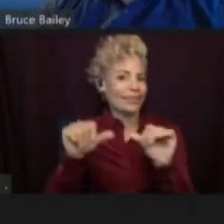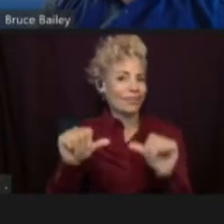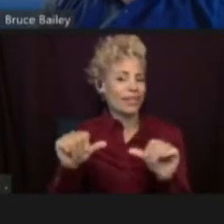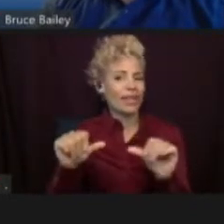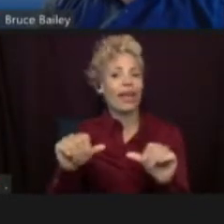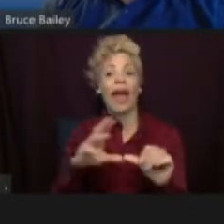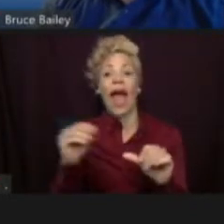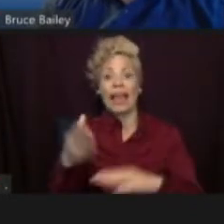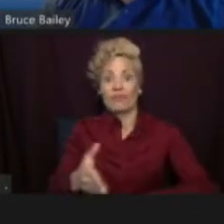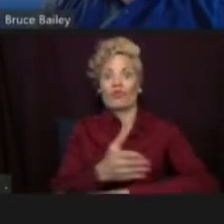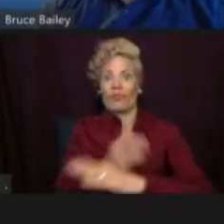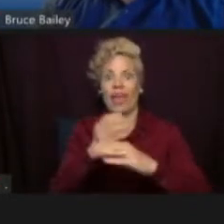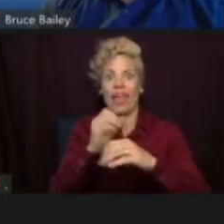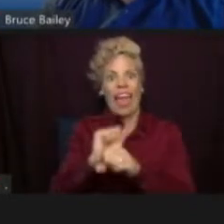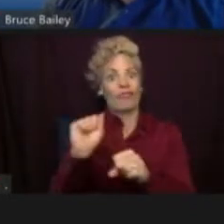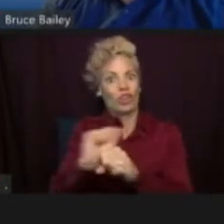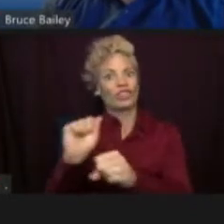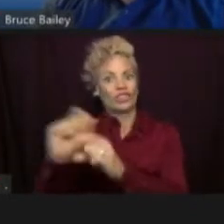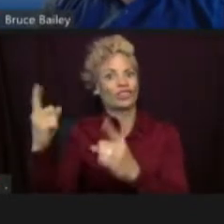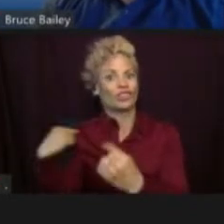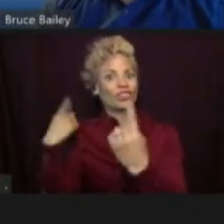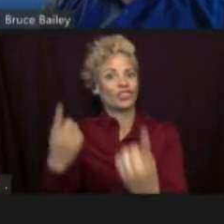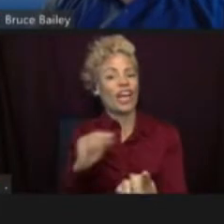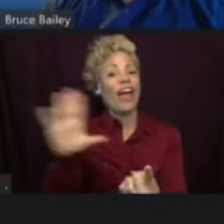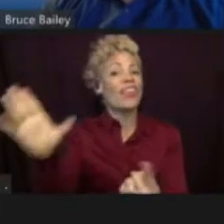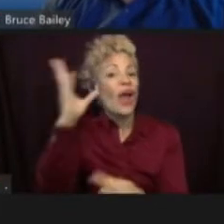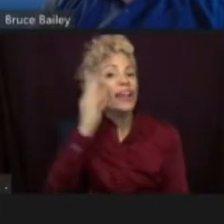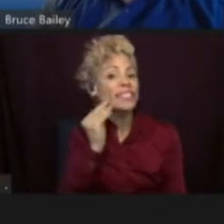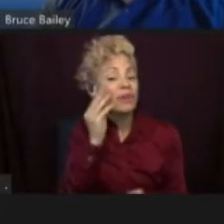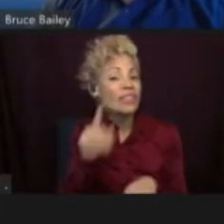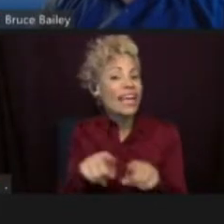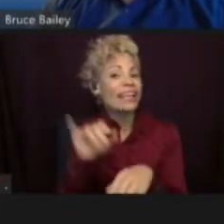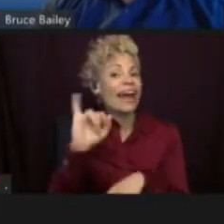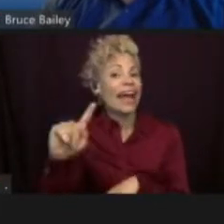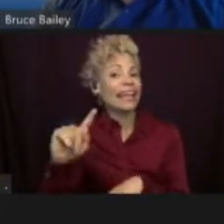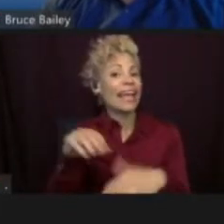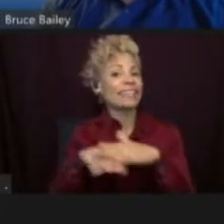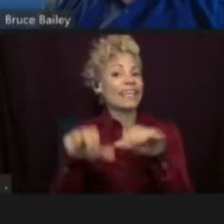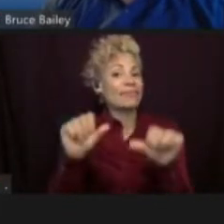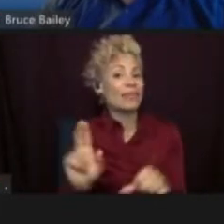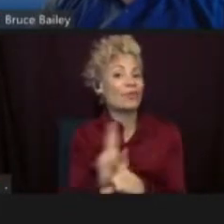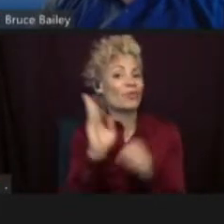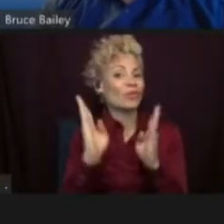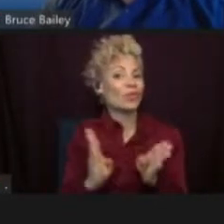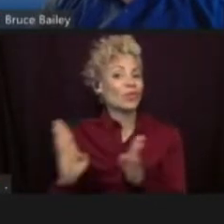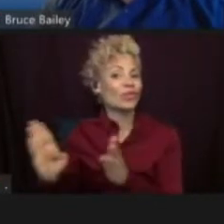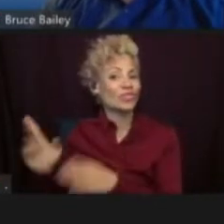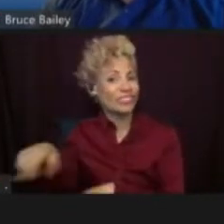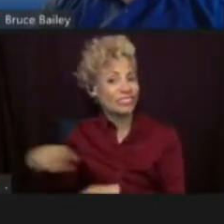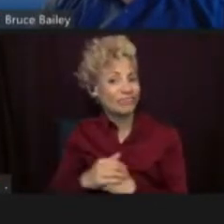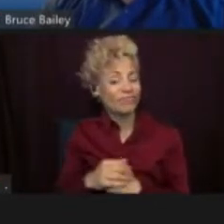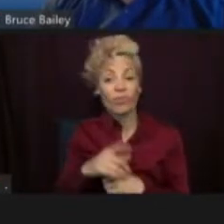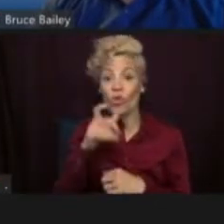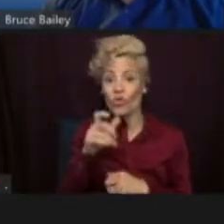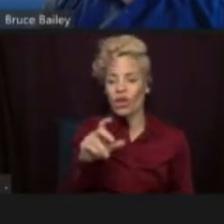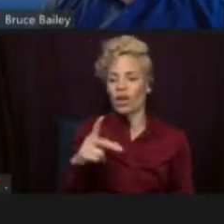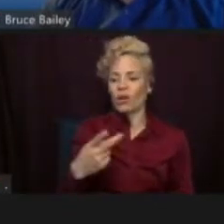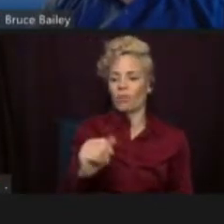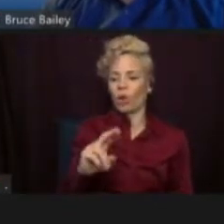and their experiences as IT accessibility users. Our presenters will include Dr. Paula Briscoe of DNI,